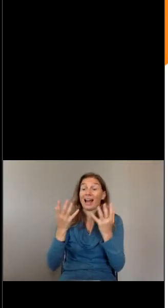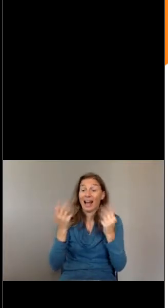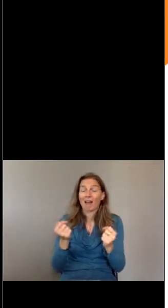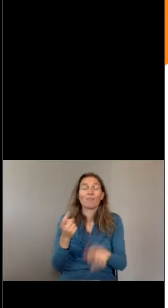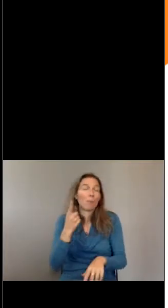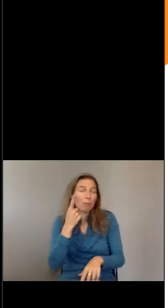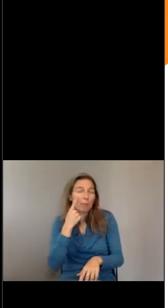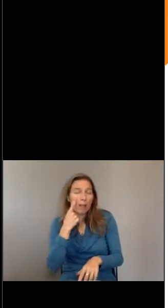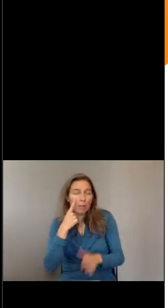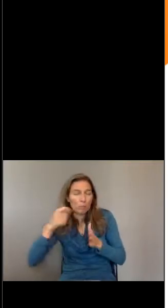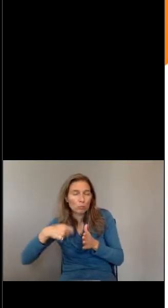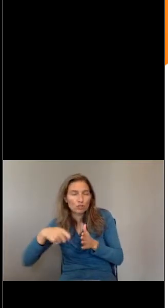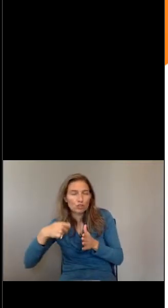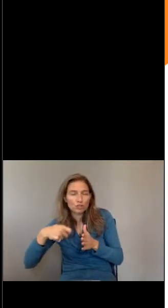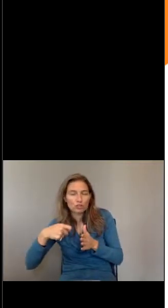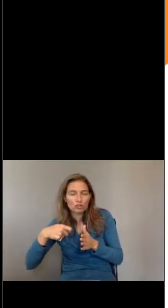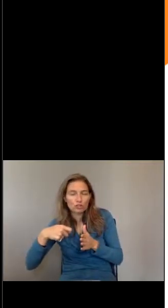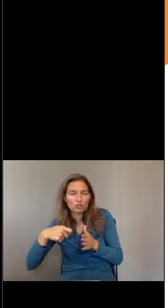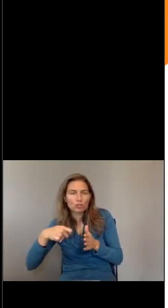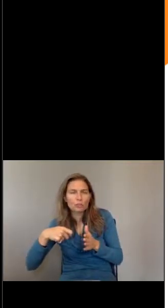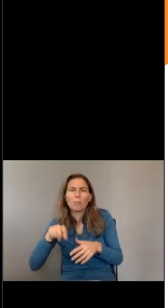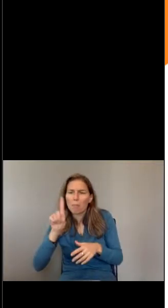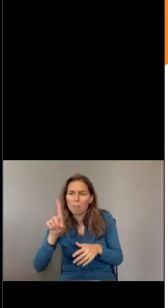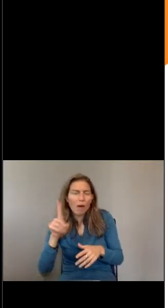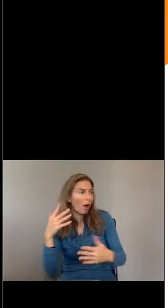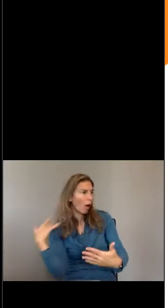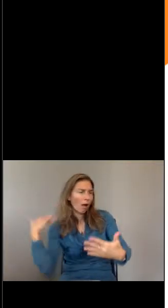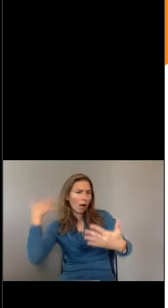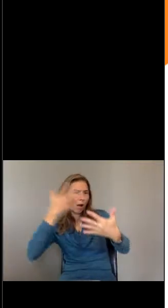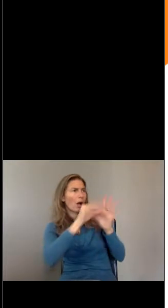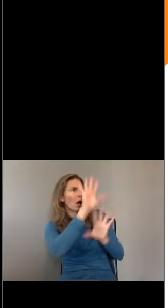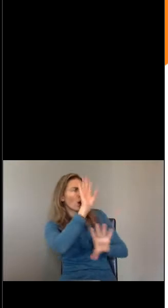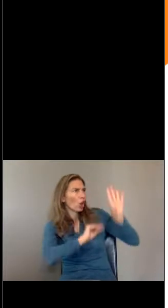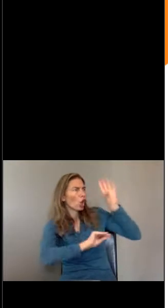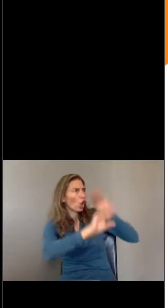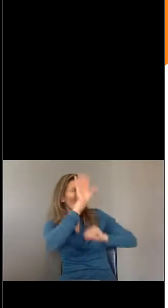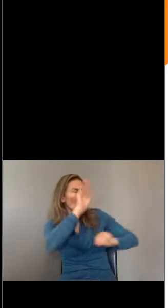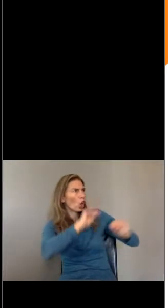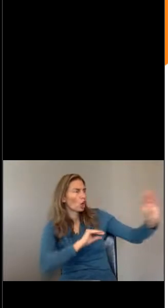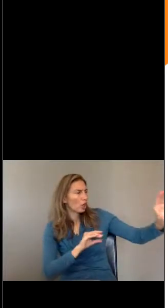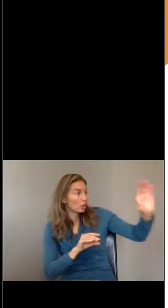but we want these learnings to be shared with countries like Kenya